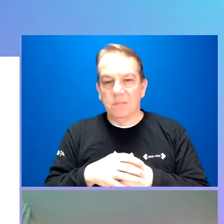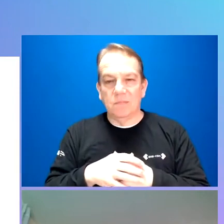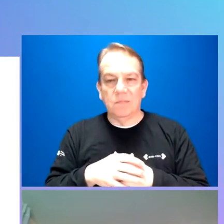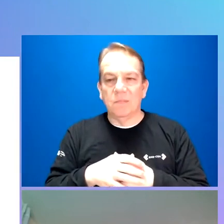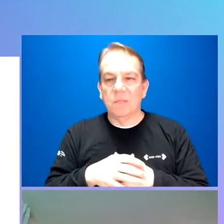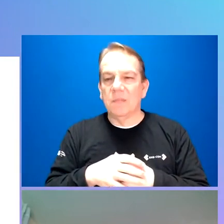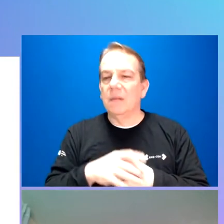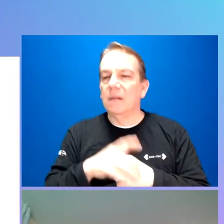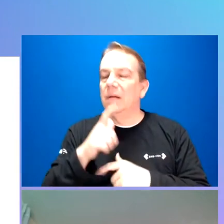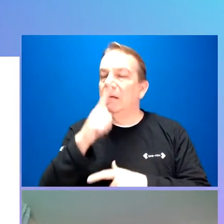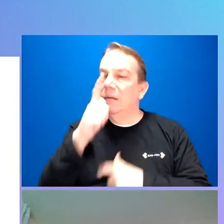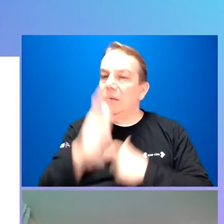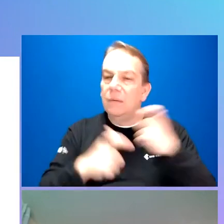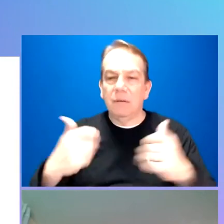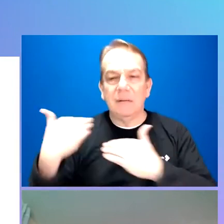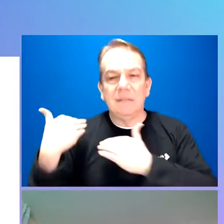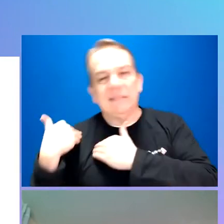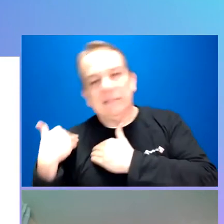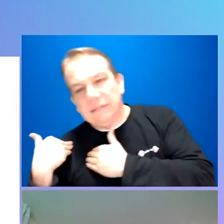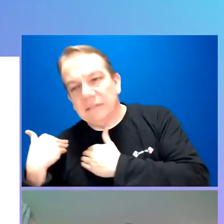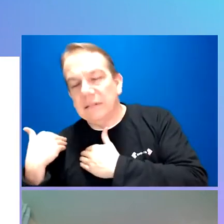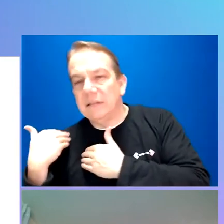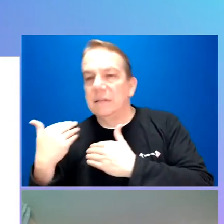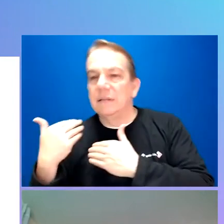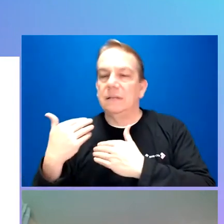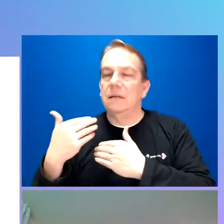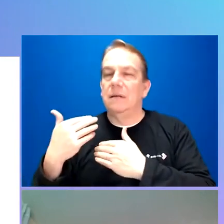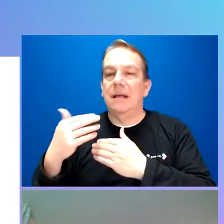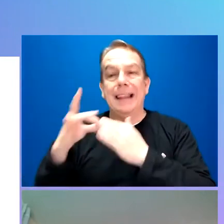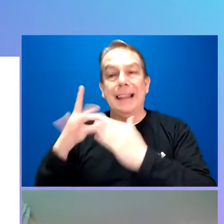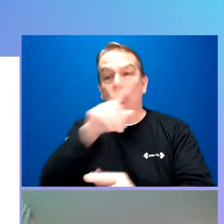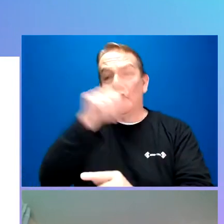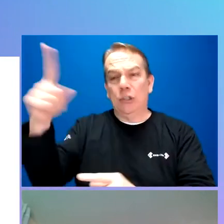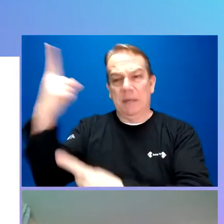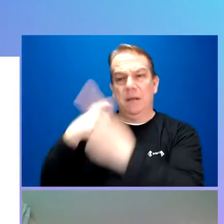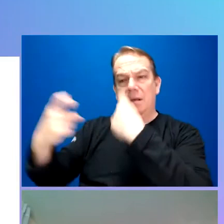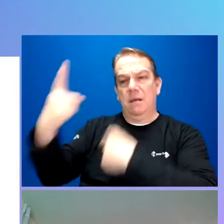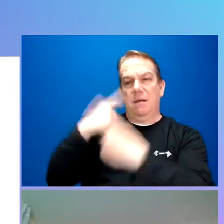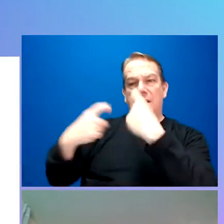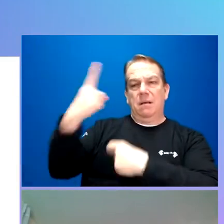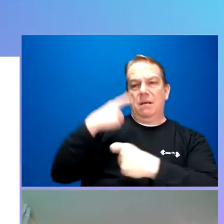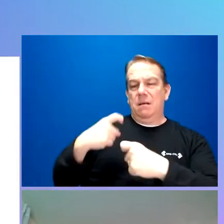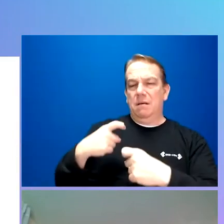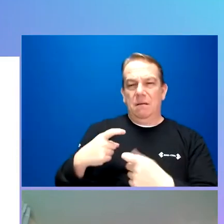the leadership that how much do